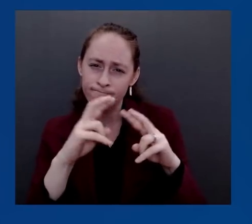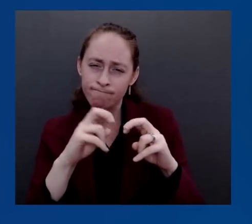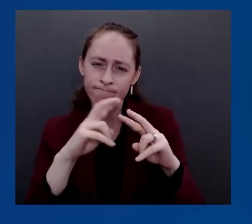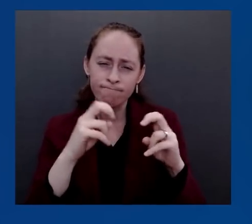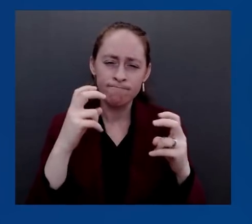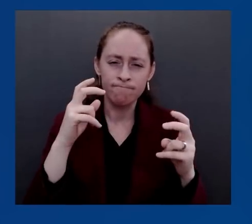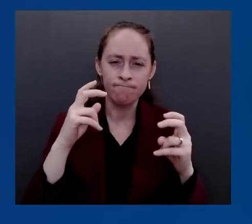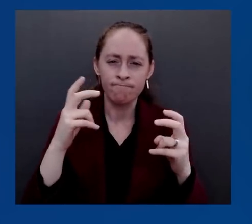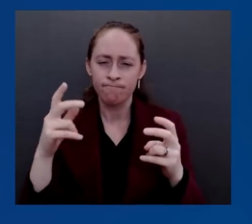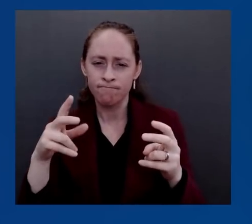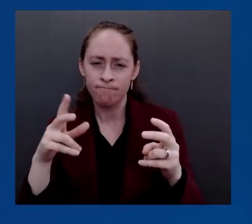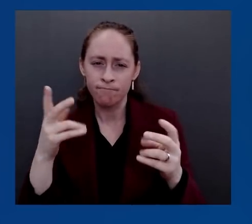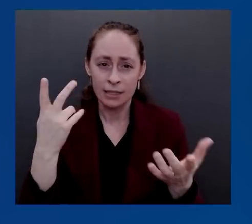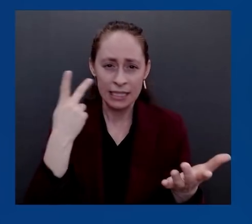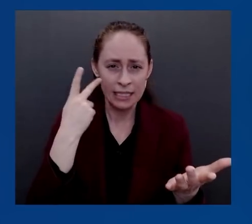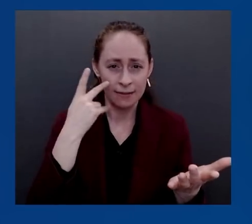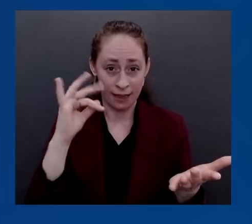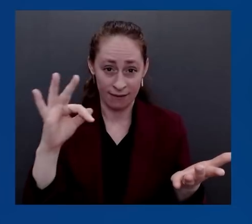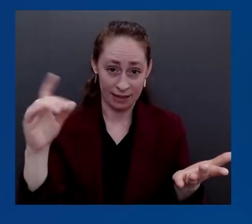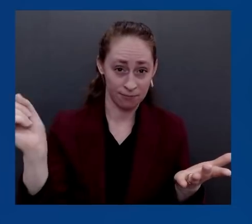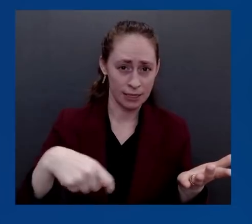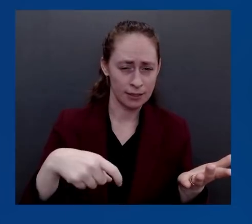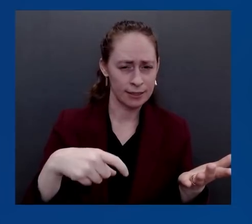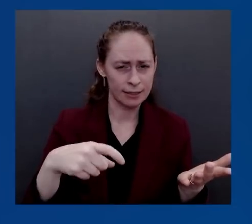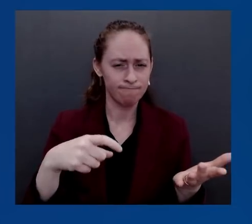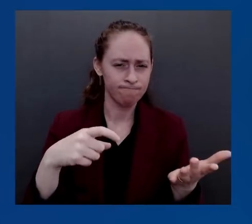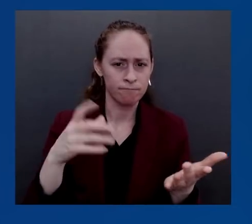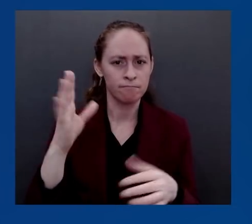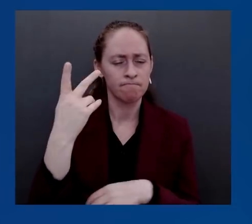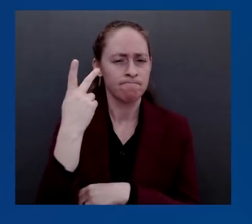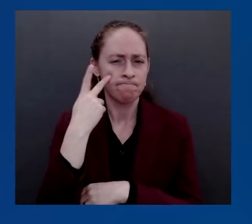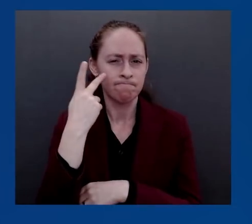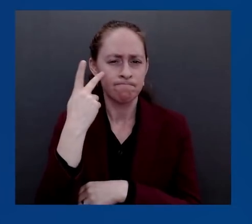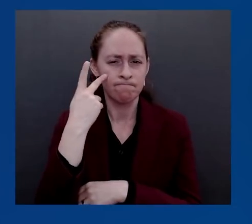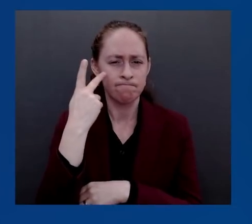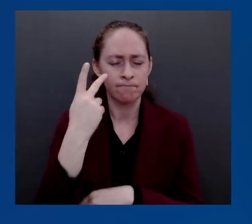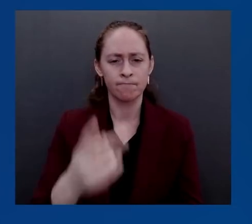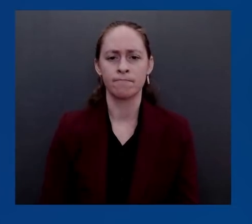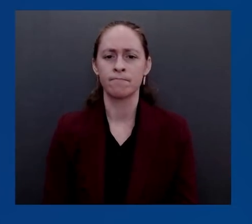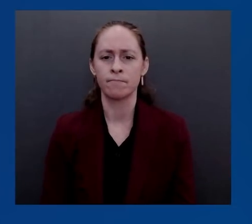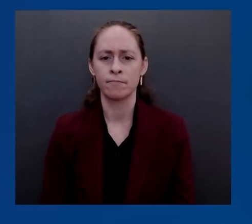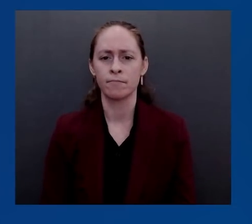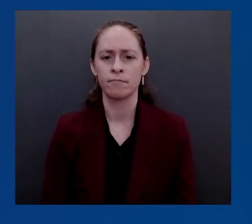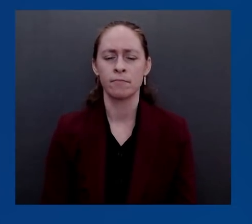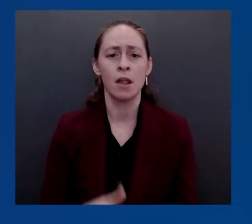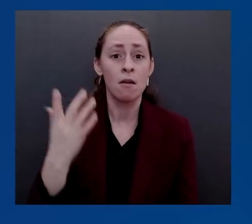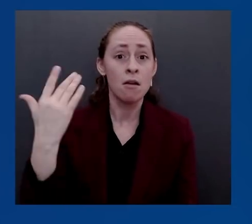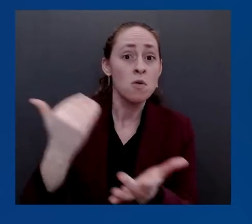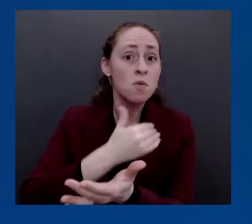will be updated according to the data as it evolves. I'll stop there. And back to you, Jeff.